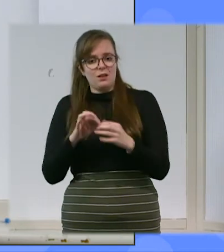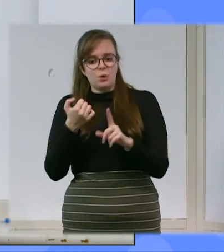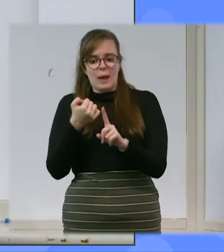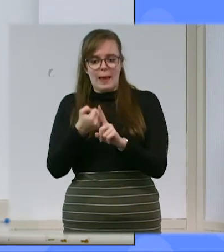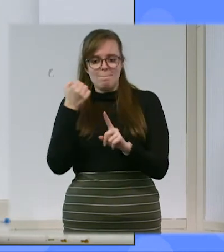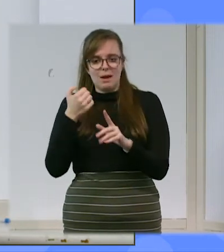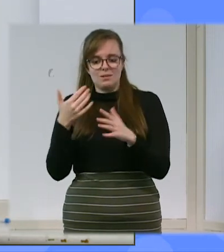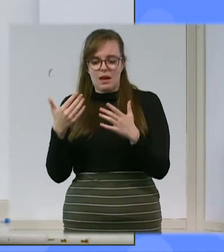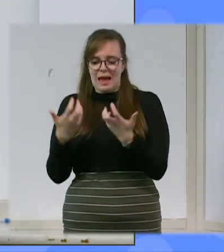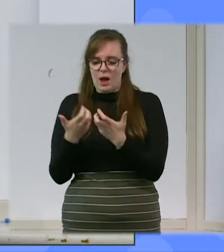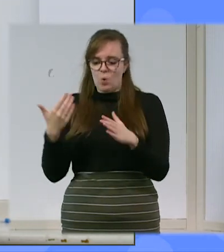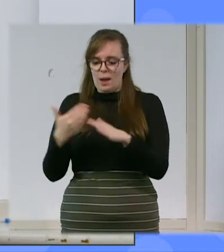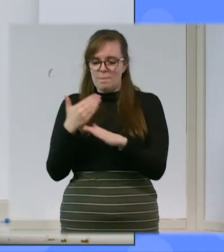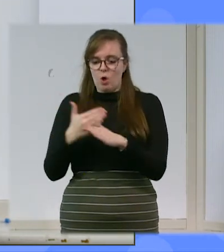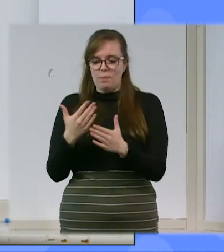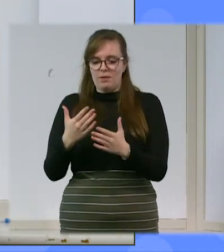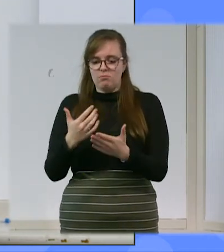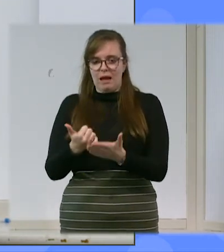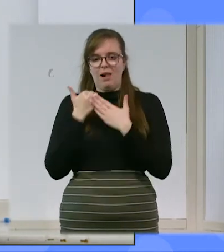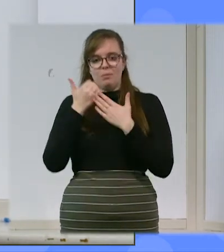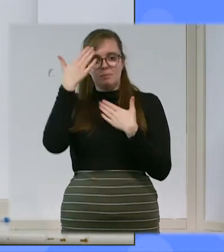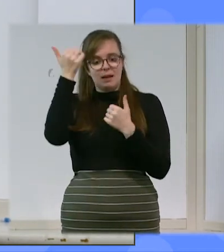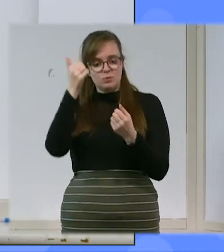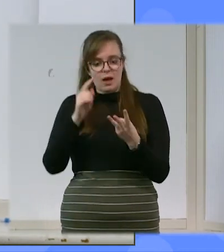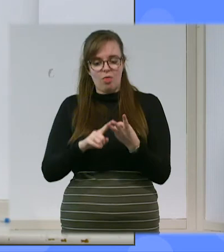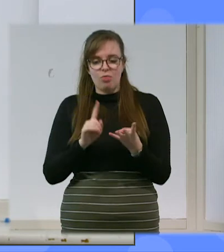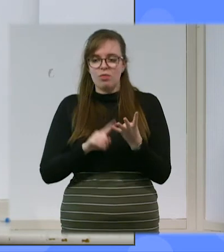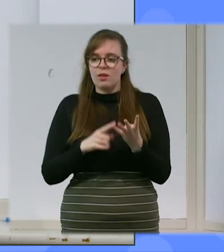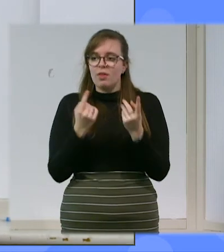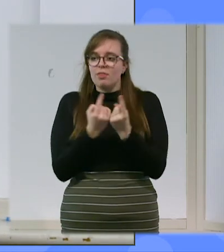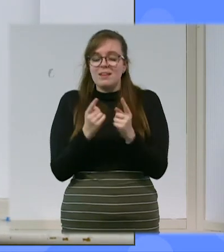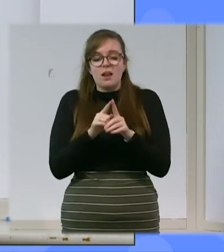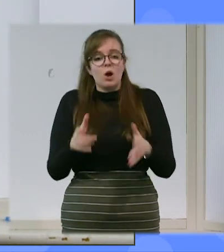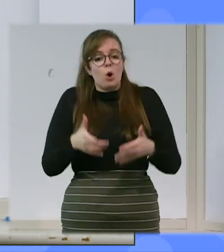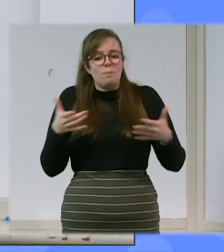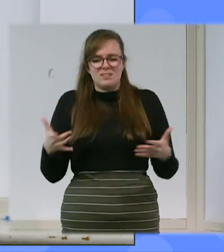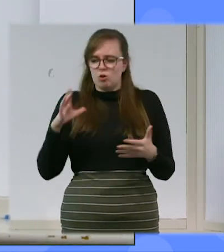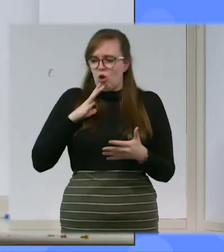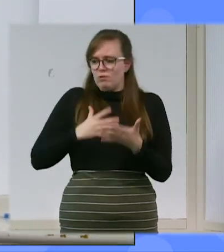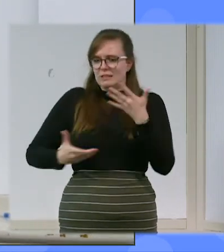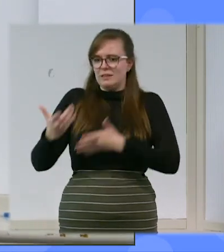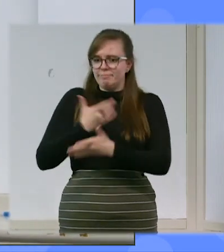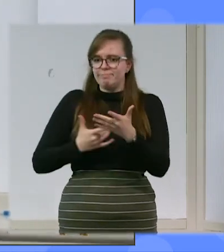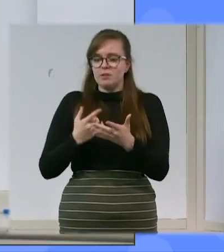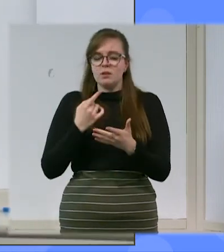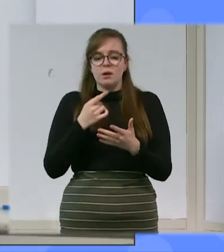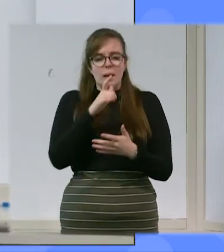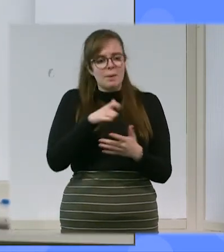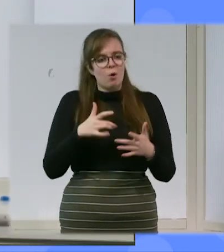employment on people's mental health also on things like for example obesity which we've heard about and the fact is that people have a purpose on their